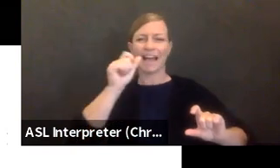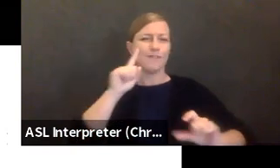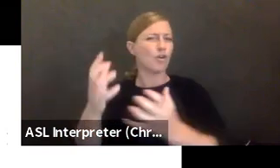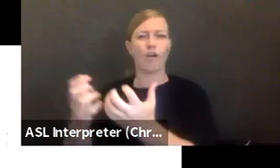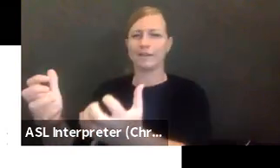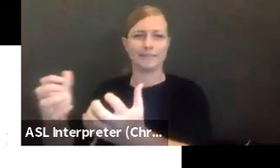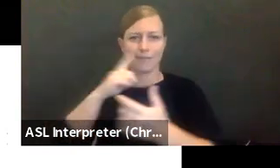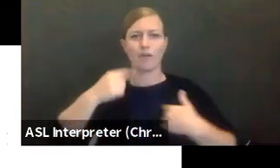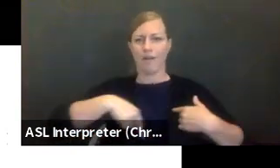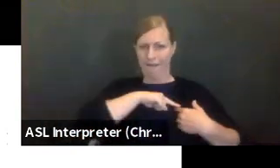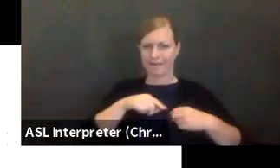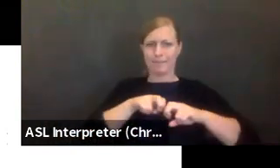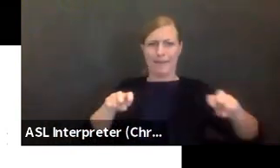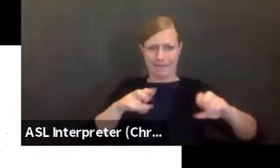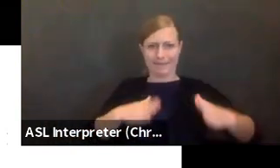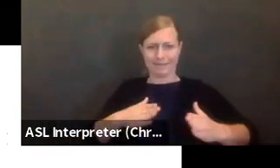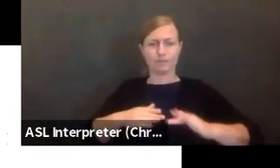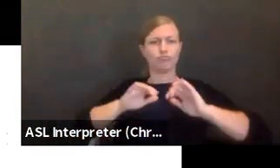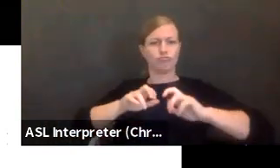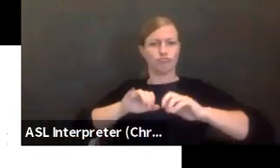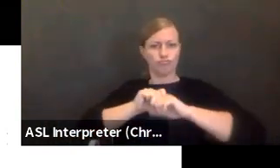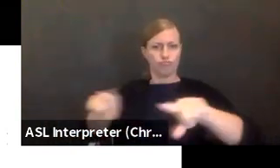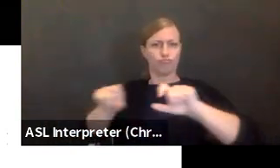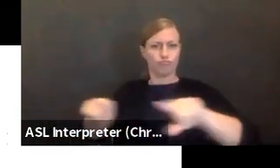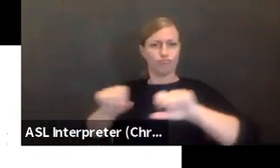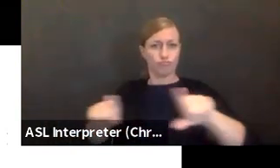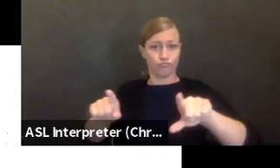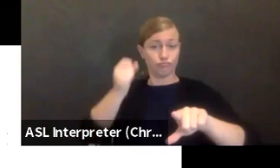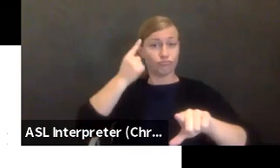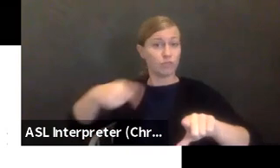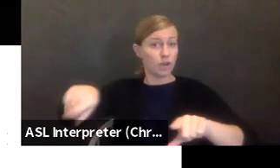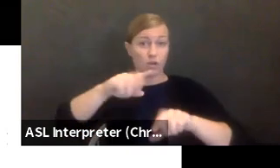You will also notice the chat option;